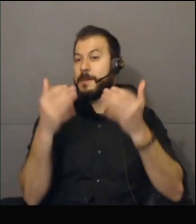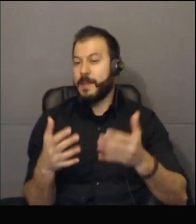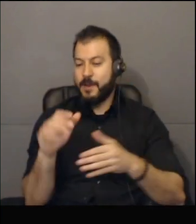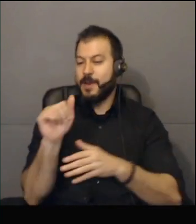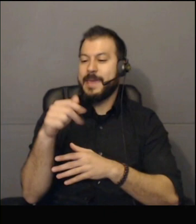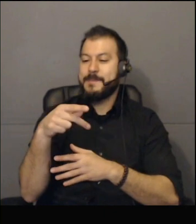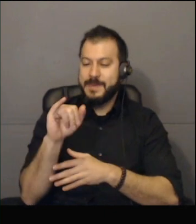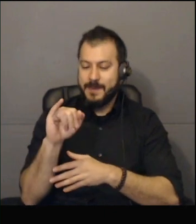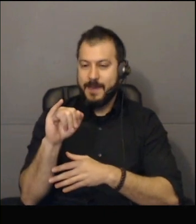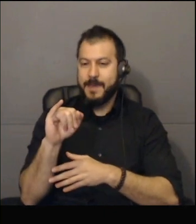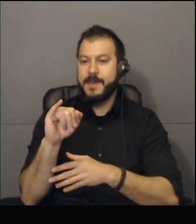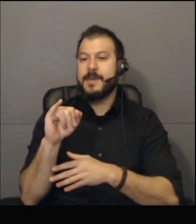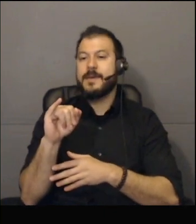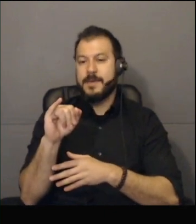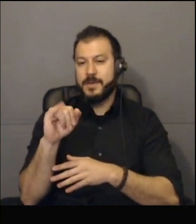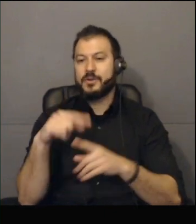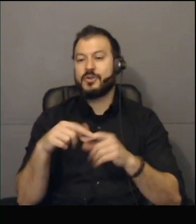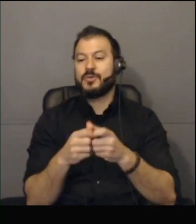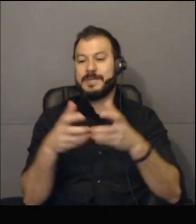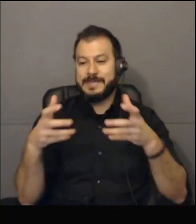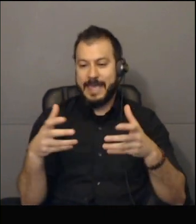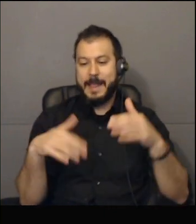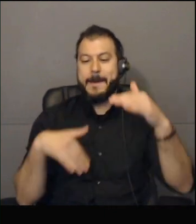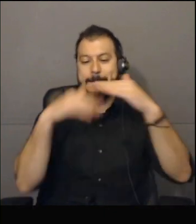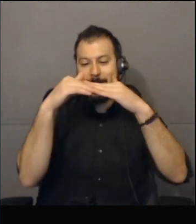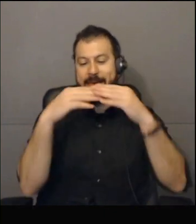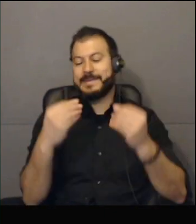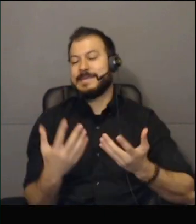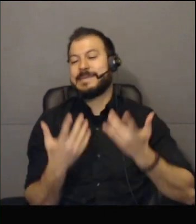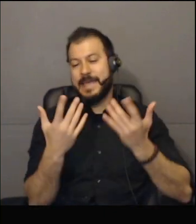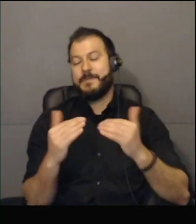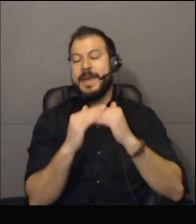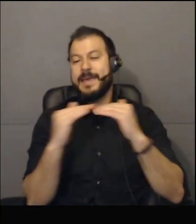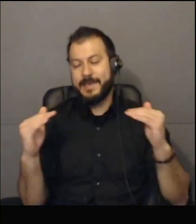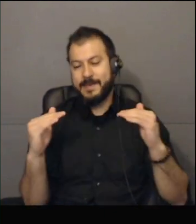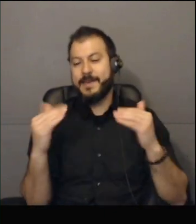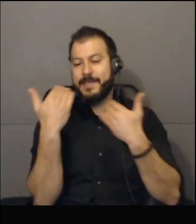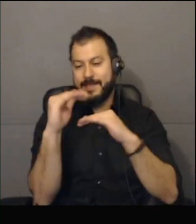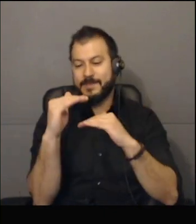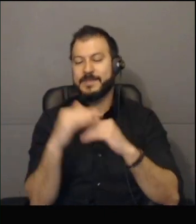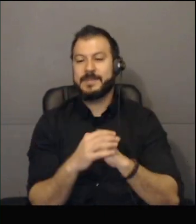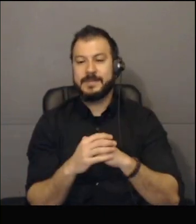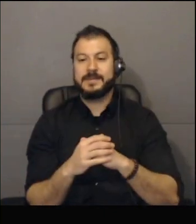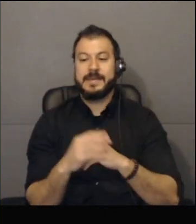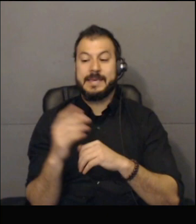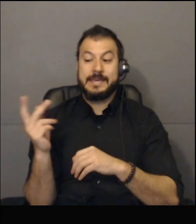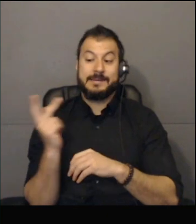call to scale Maxon standby server limits. Demetrius and I will now demo the delivery of this